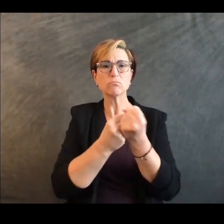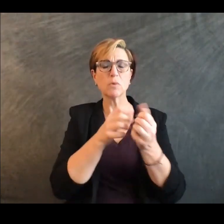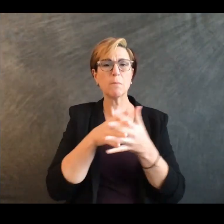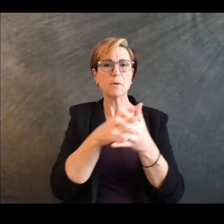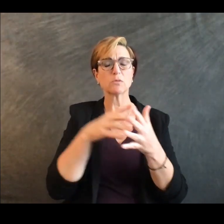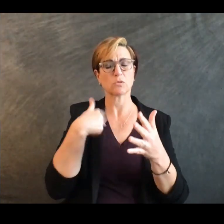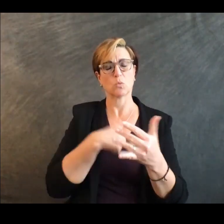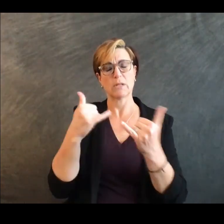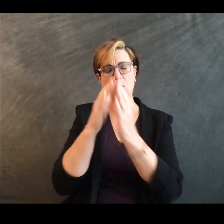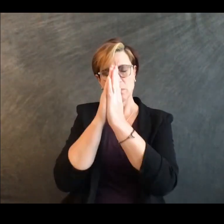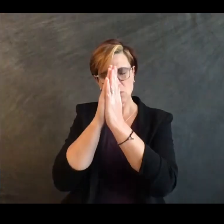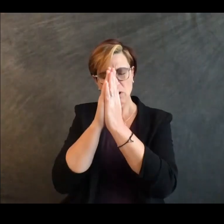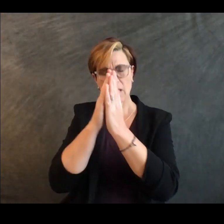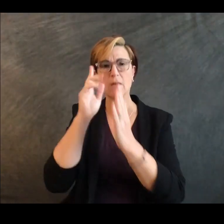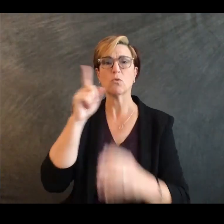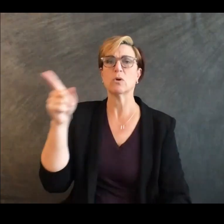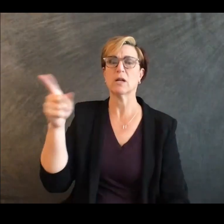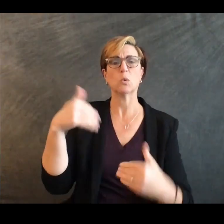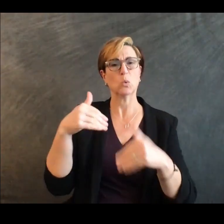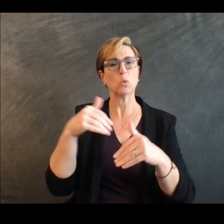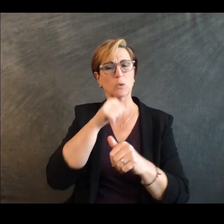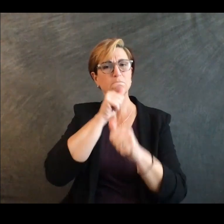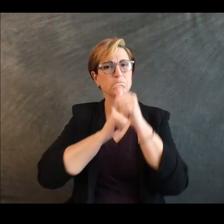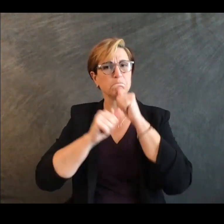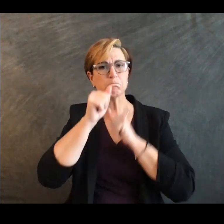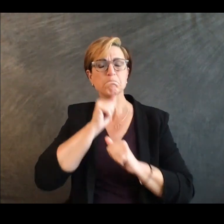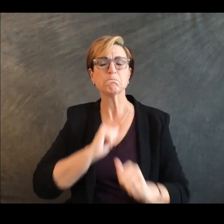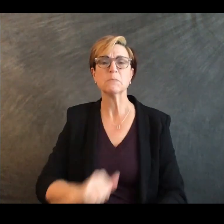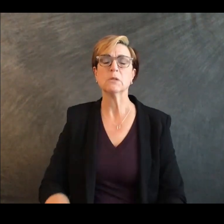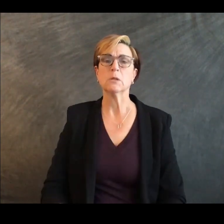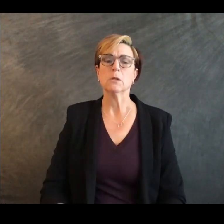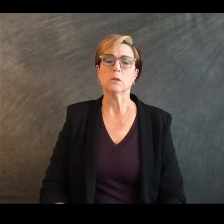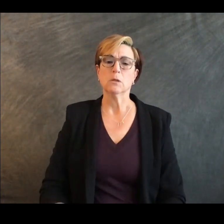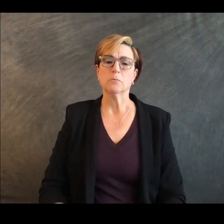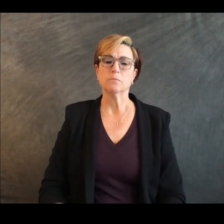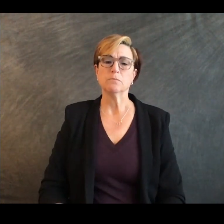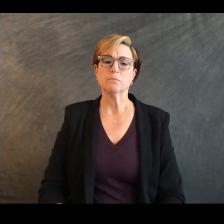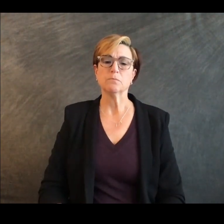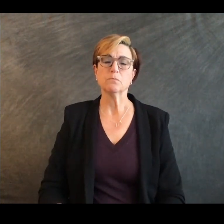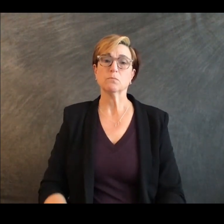it's going through a lot as we intensify our military campaign against the virus